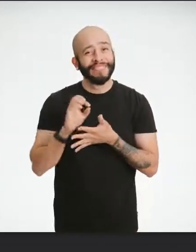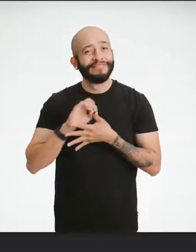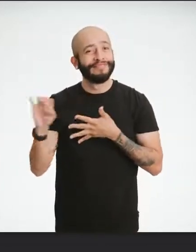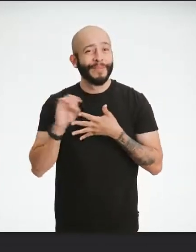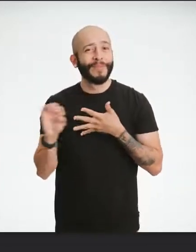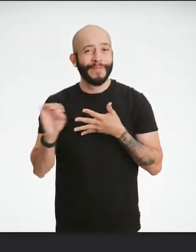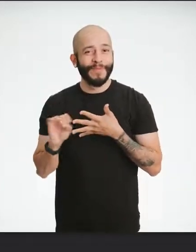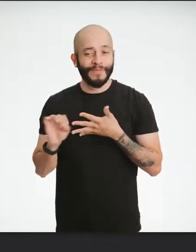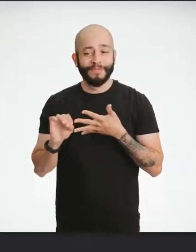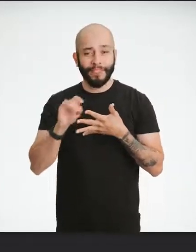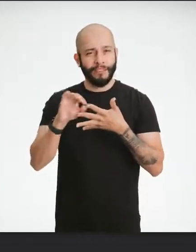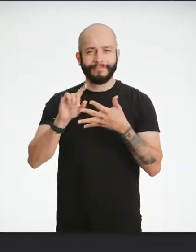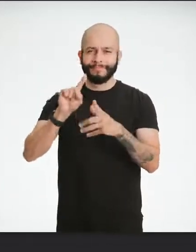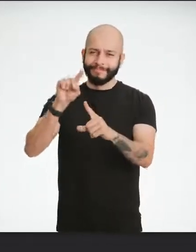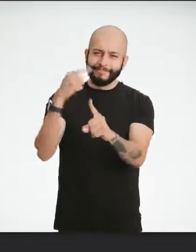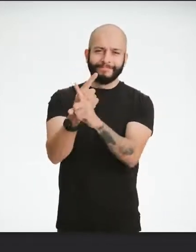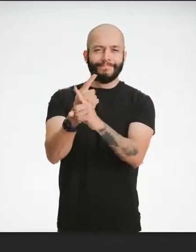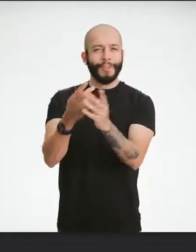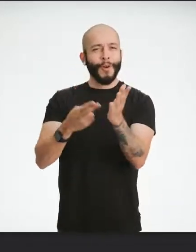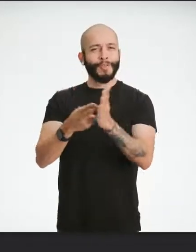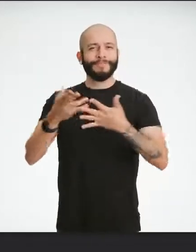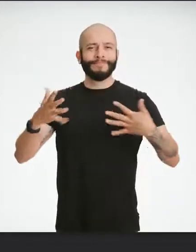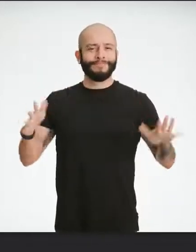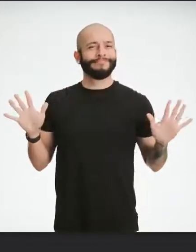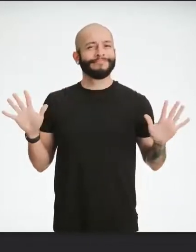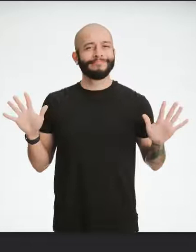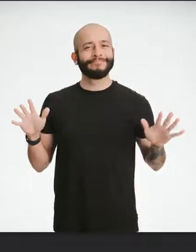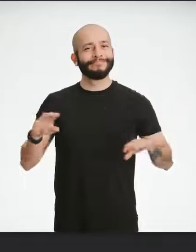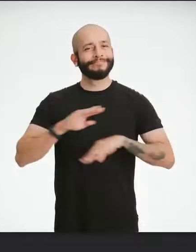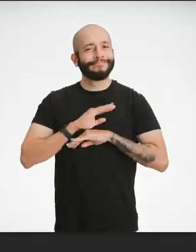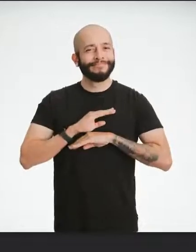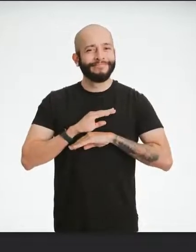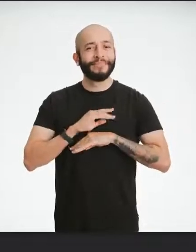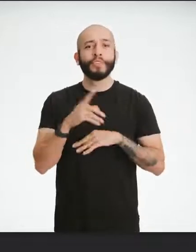The Swift code that you write is the only source of truth, There's no separate intent